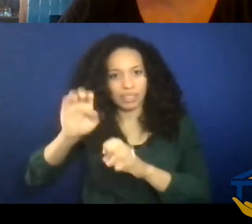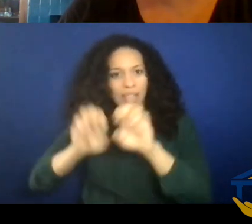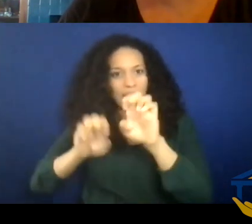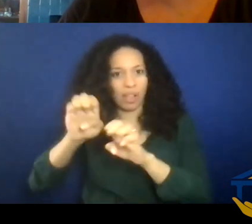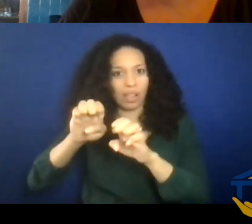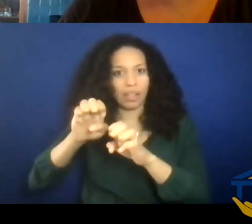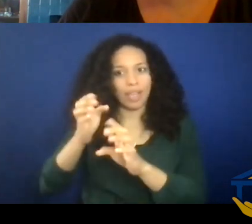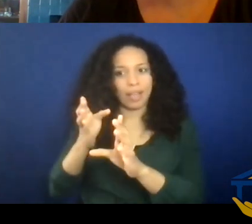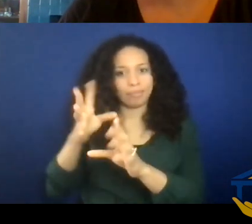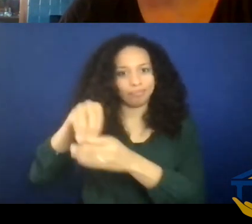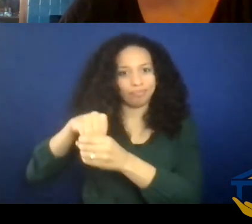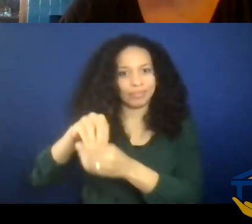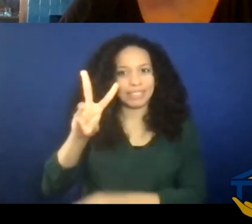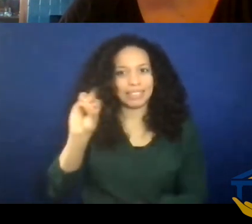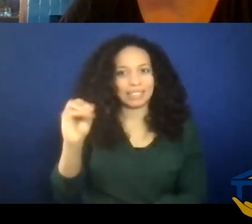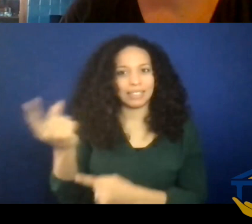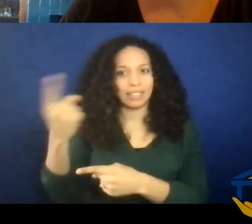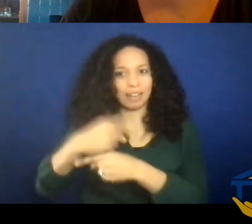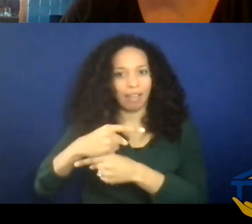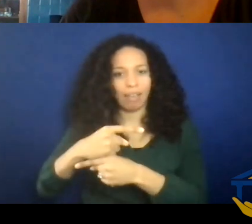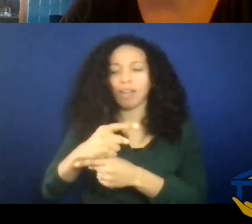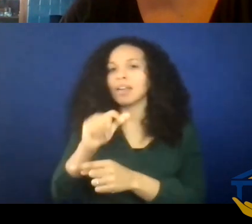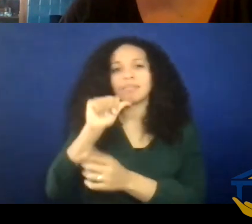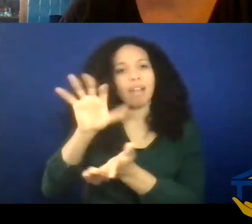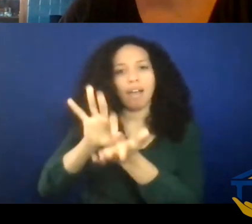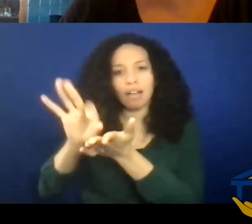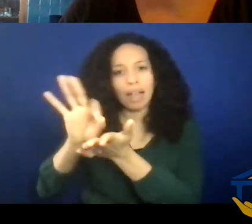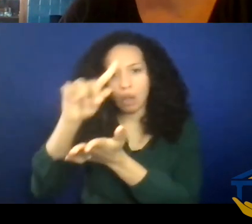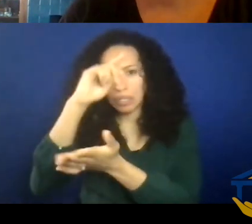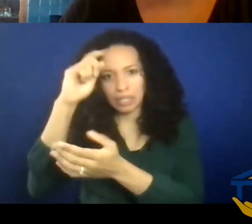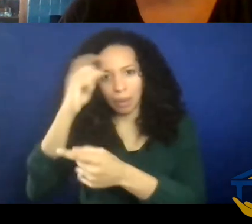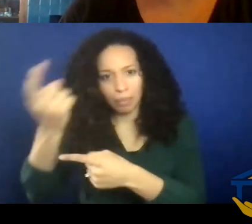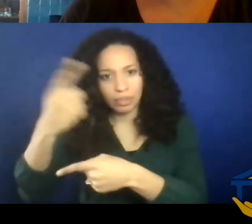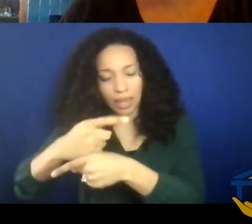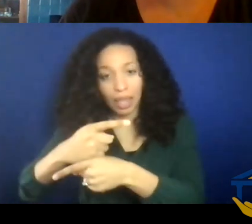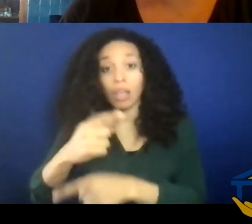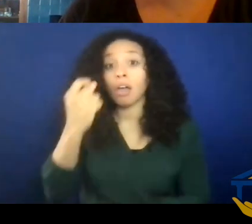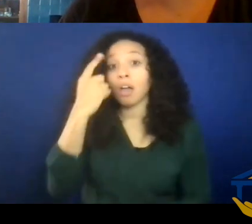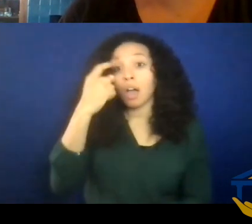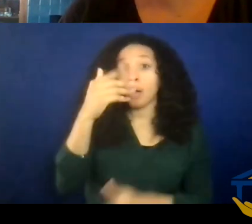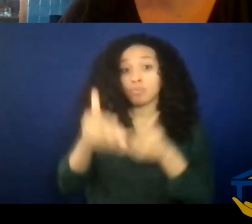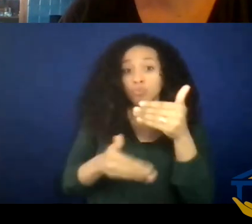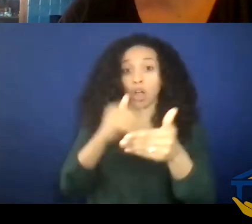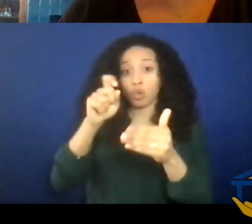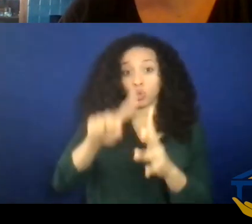days. But if this process starts in February, as it should, that evaluation should be done